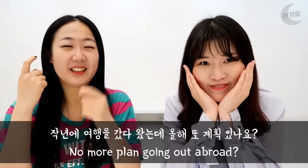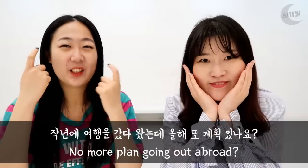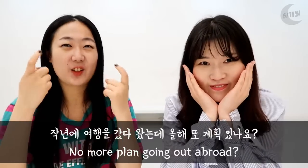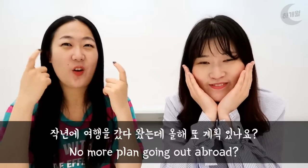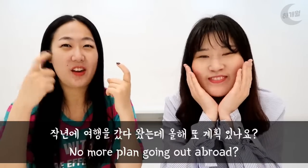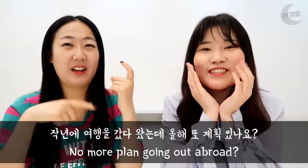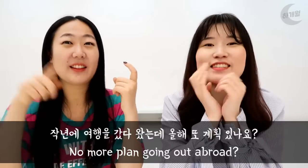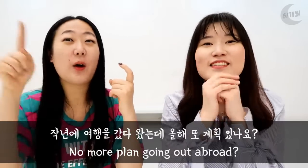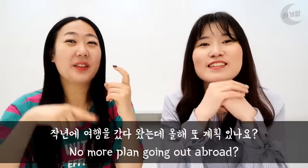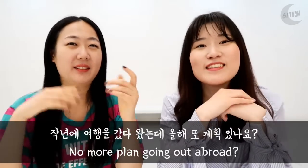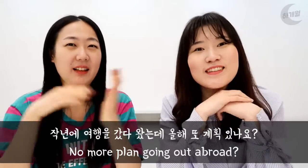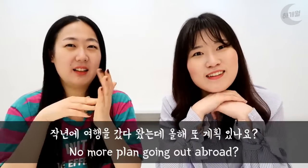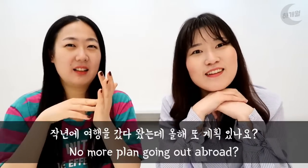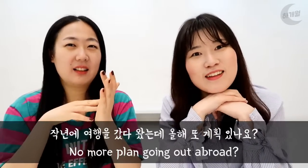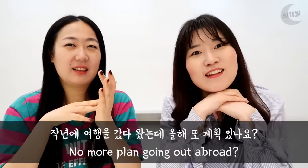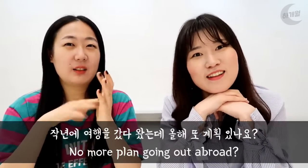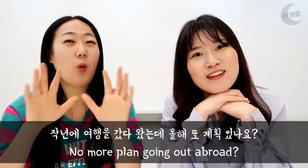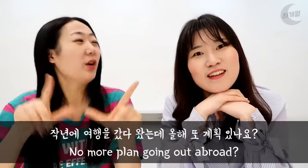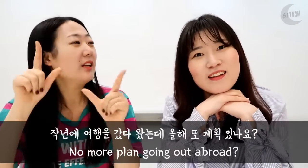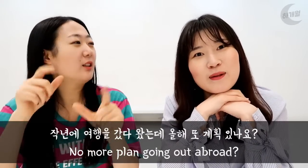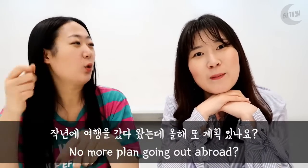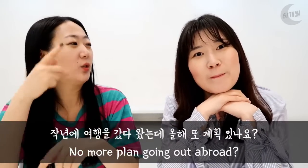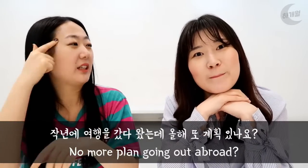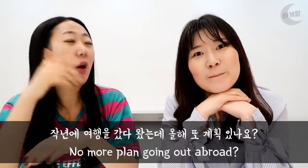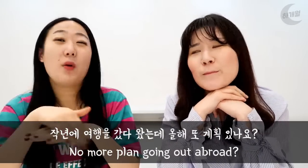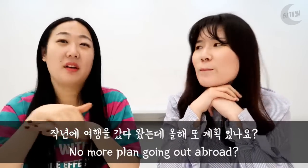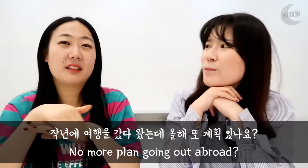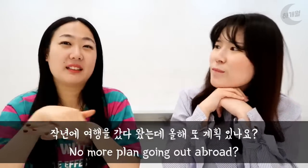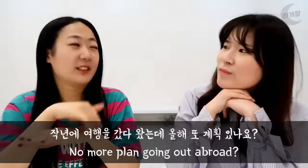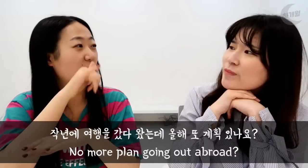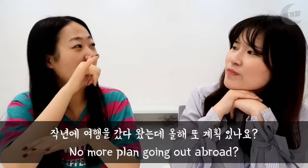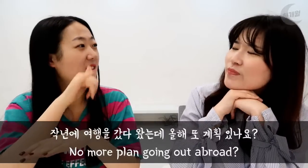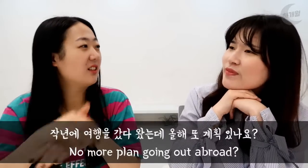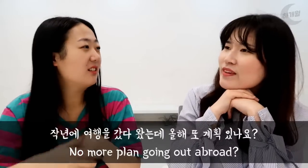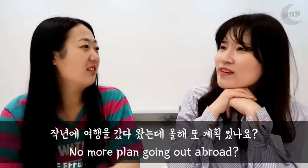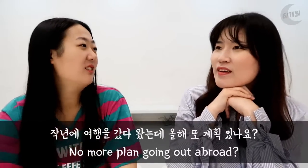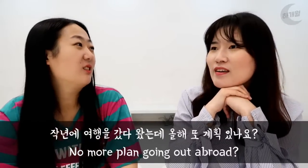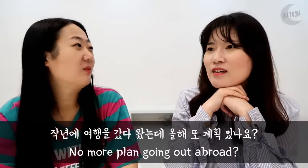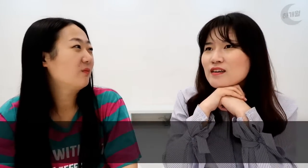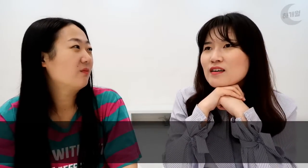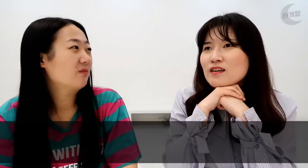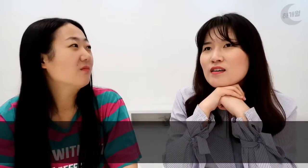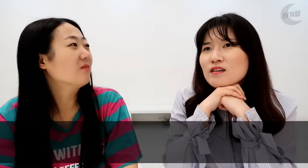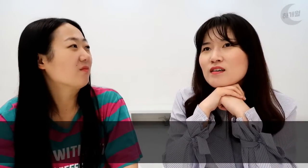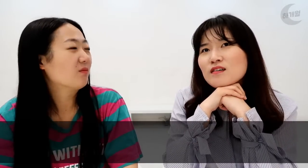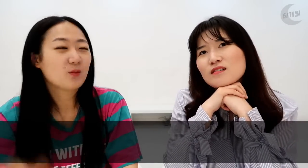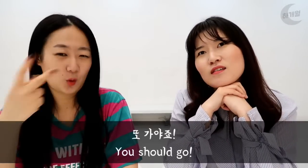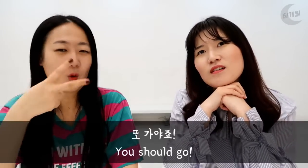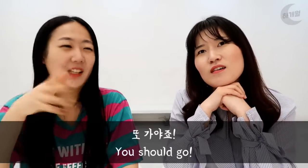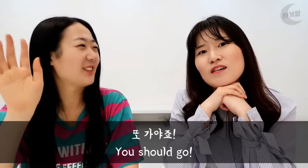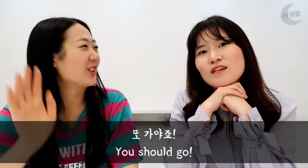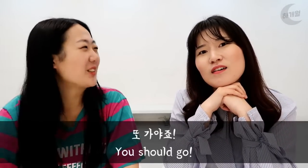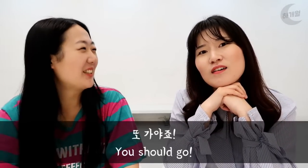No more plan going out abroad? You should go!